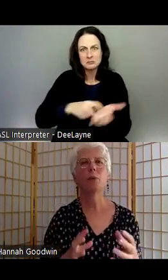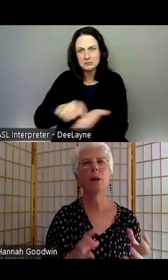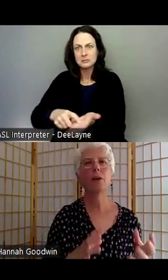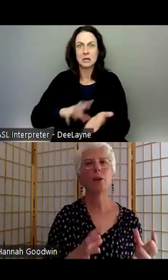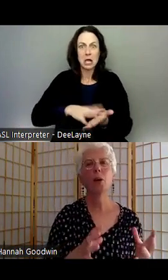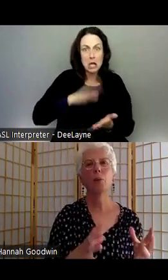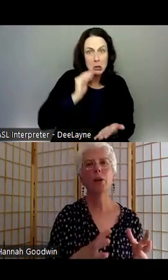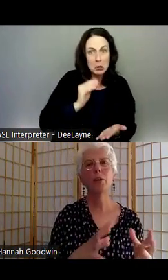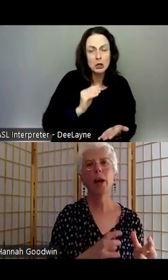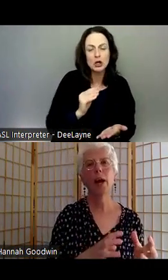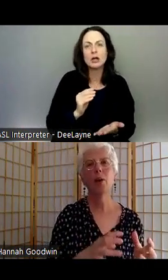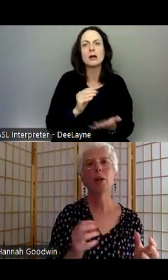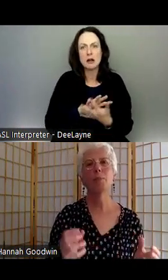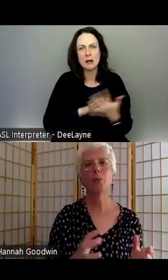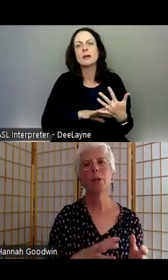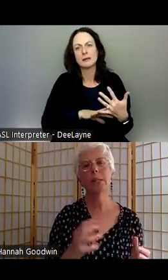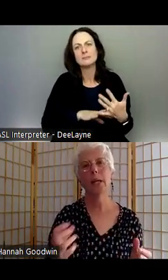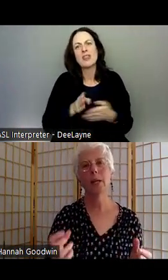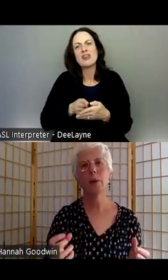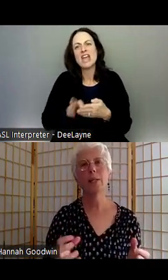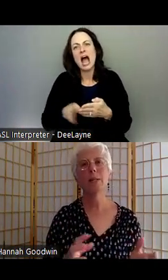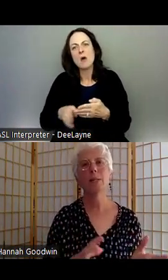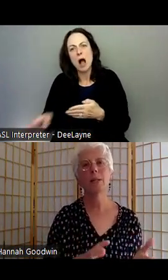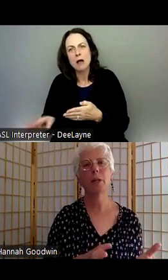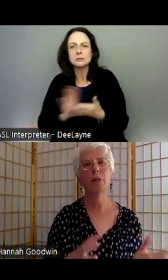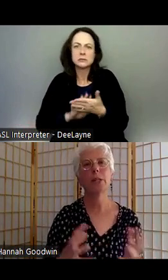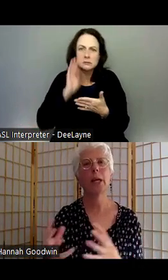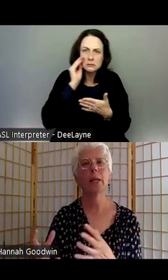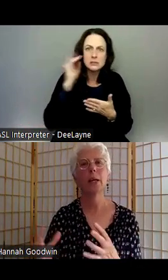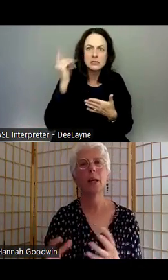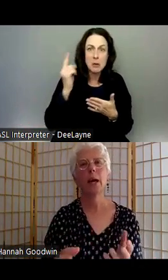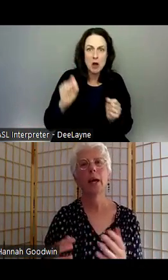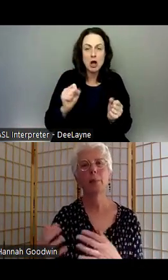Like what are the outcomes, what are the takeaways that someone could take